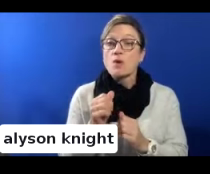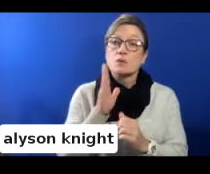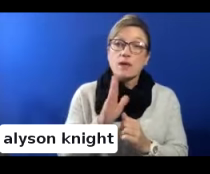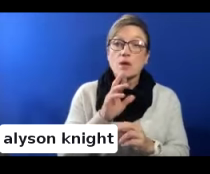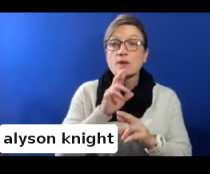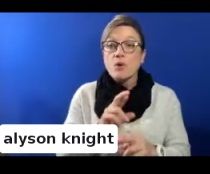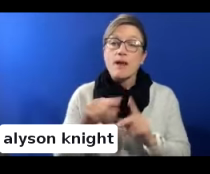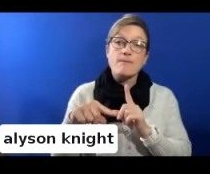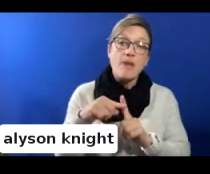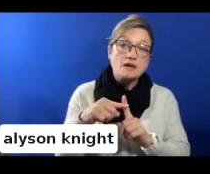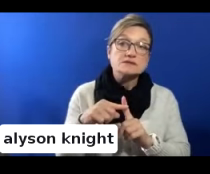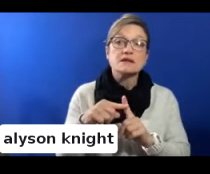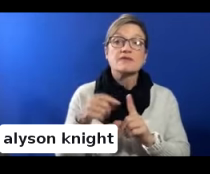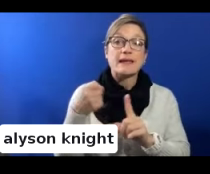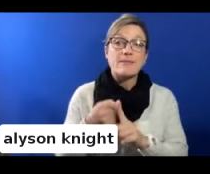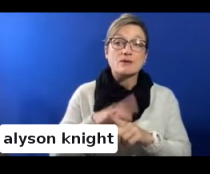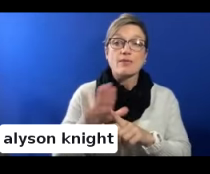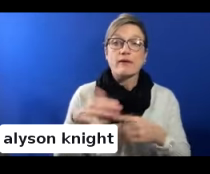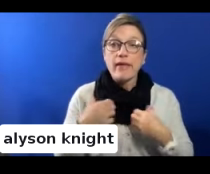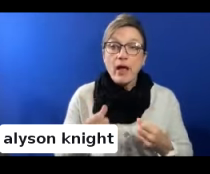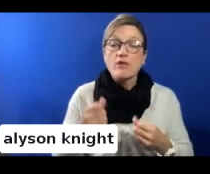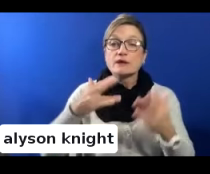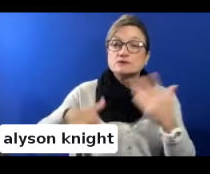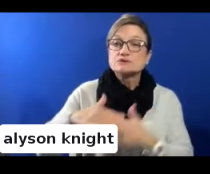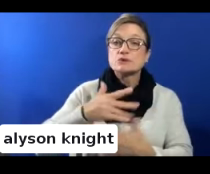impact on their health, social interactions, and quality of life.